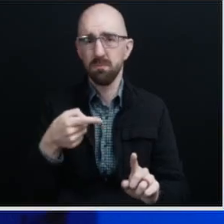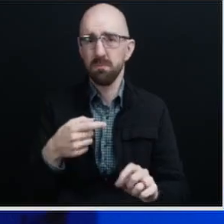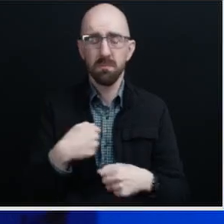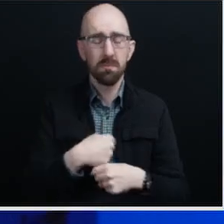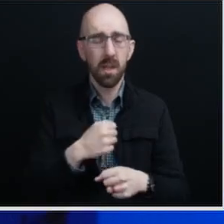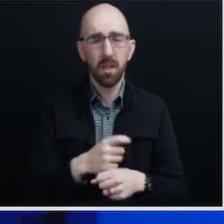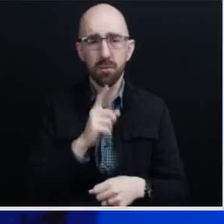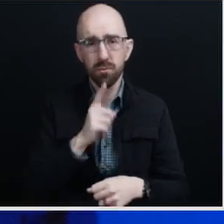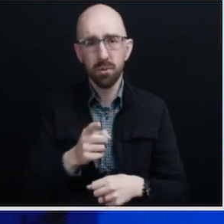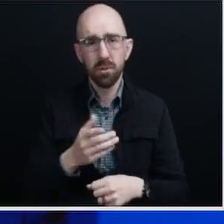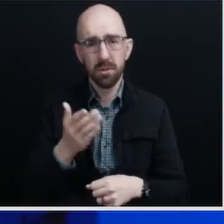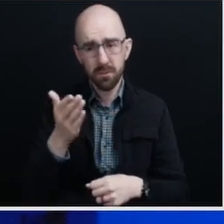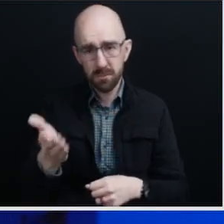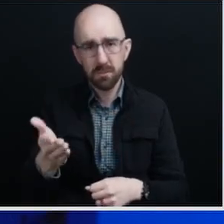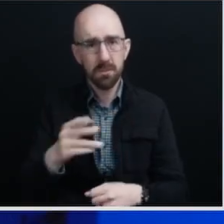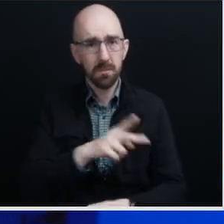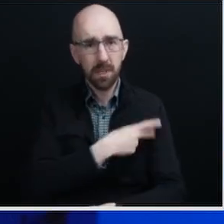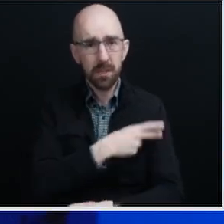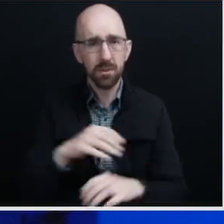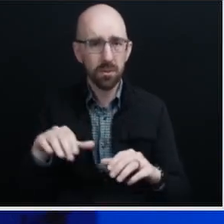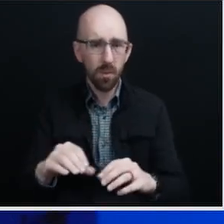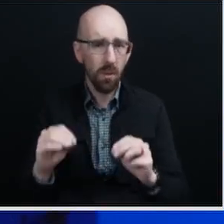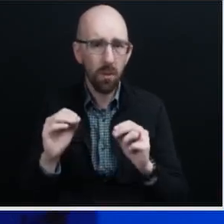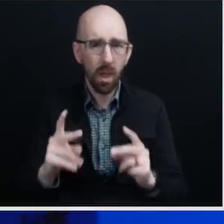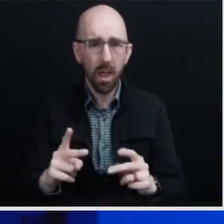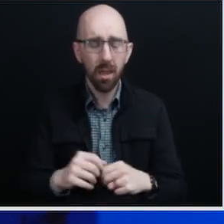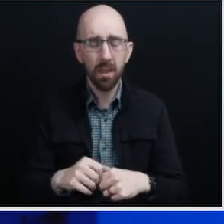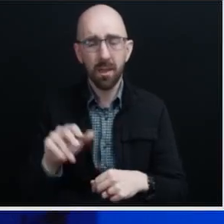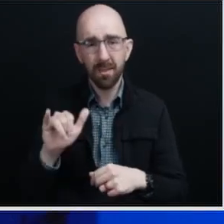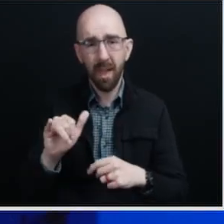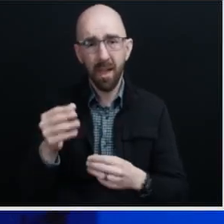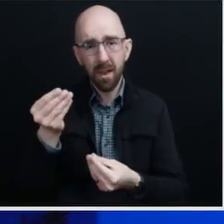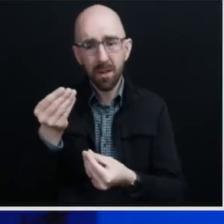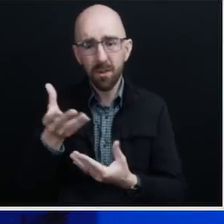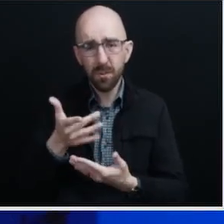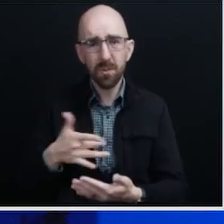they're doing okay. You know, the the news is so devastating. Like she, like Courtney said,